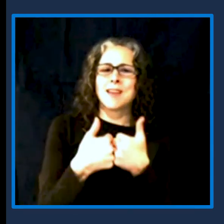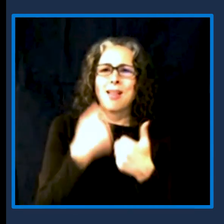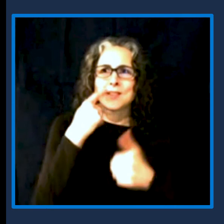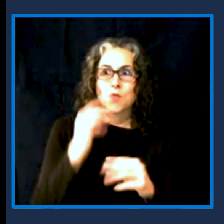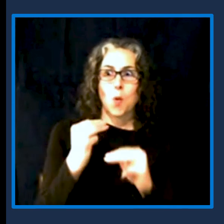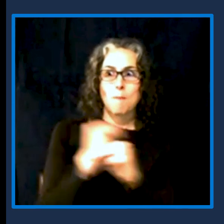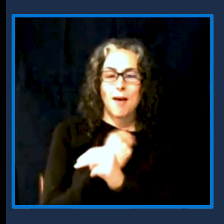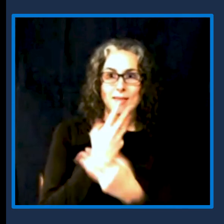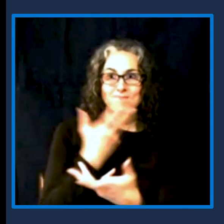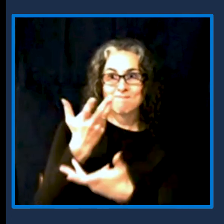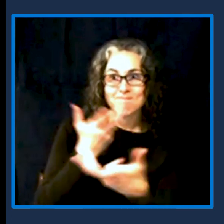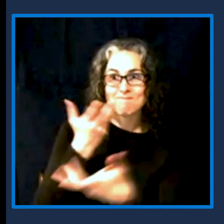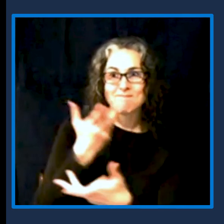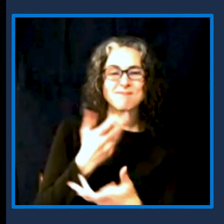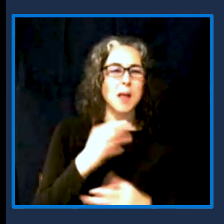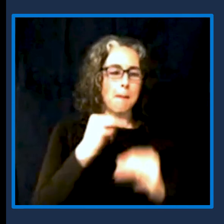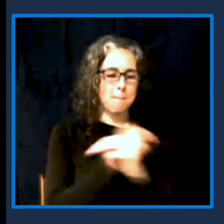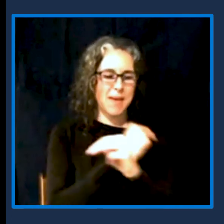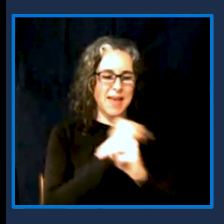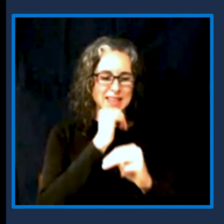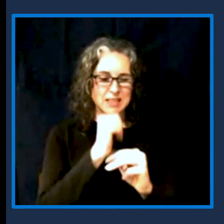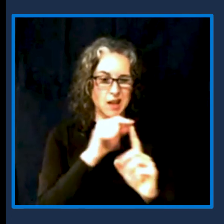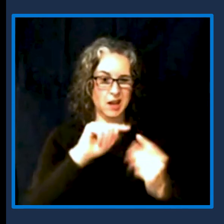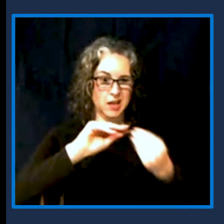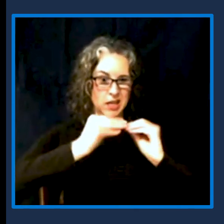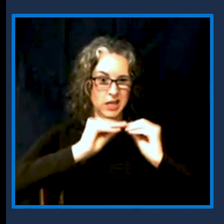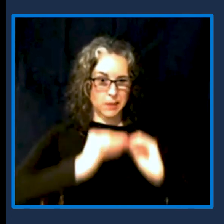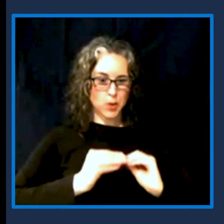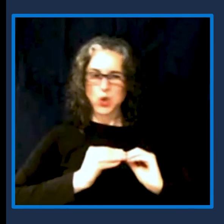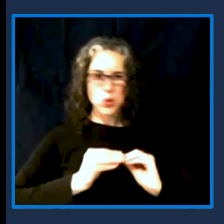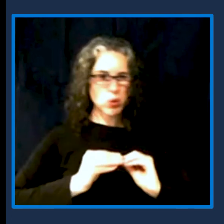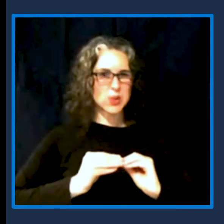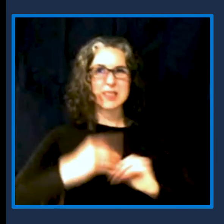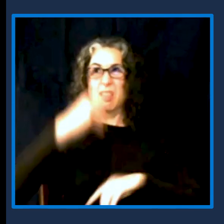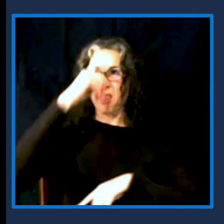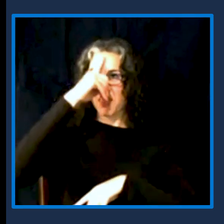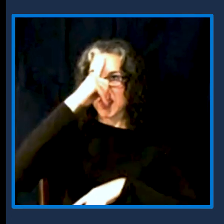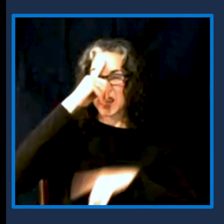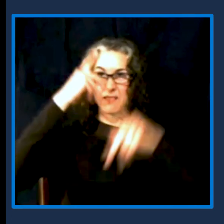math isn't just about numbers it's also about executive functioning it's about being able to